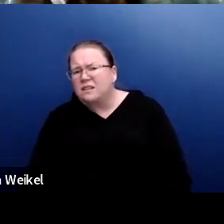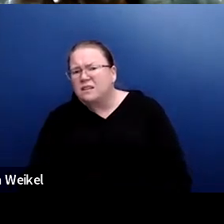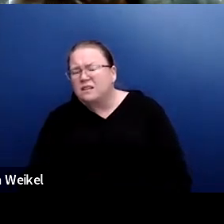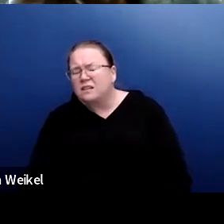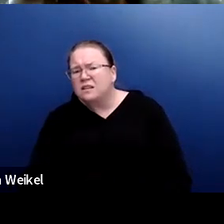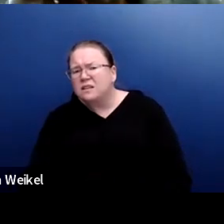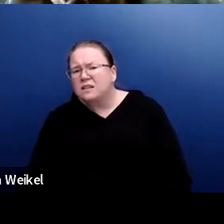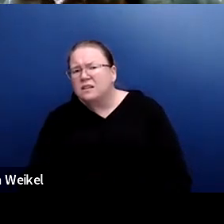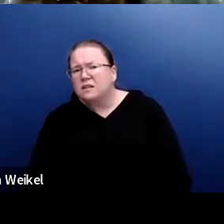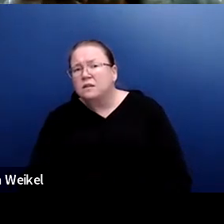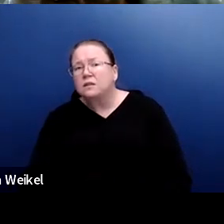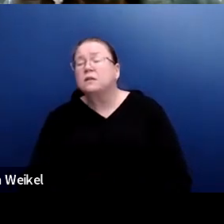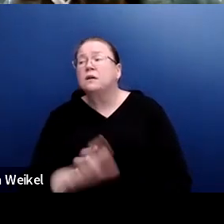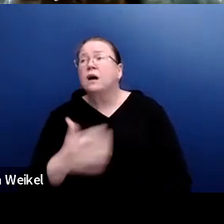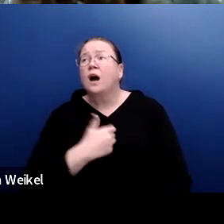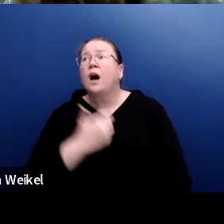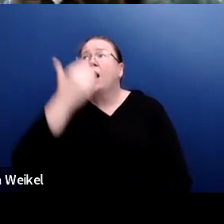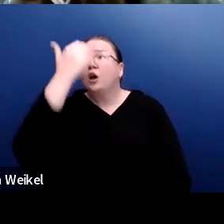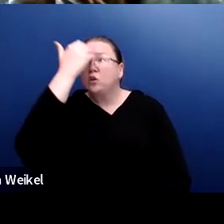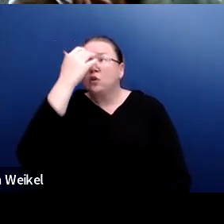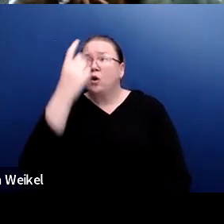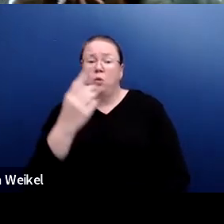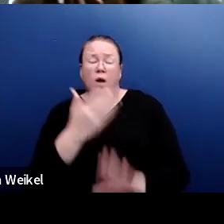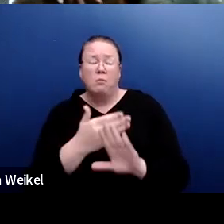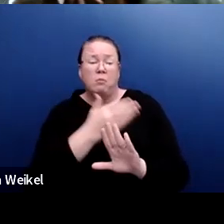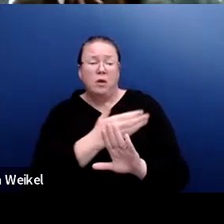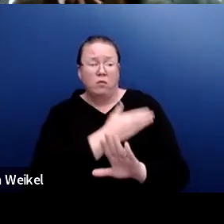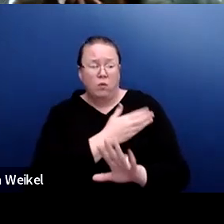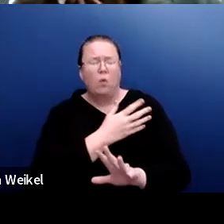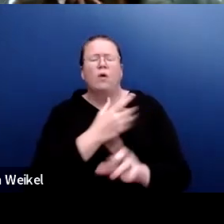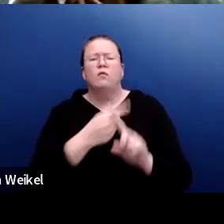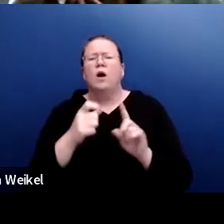than any other part of the state and we don't have people to fill these positions on all levels. There has got to be some compromise somewhere.